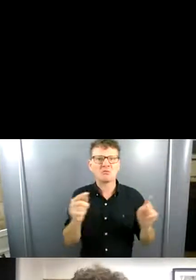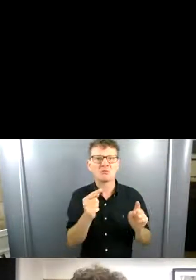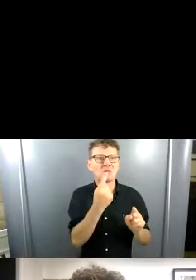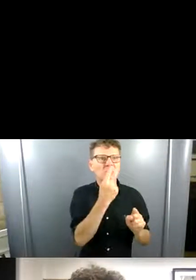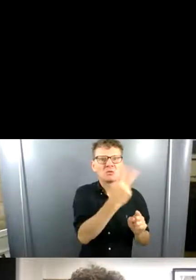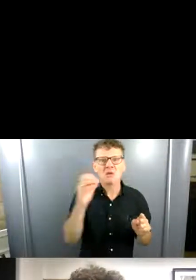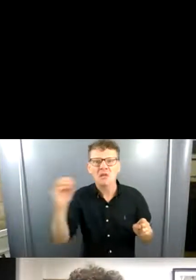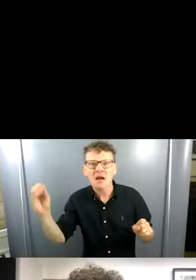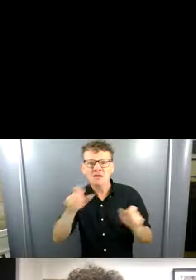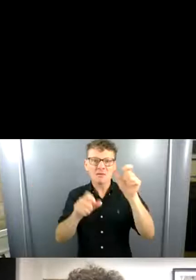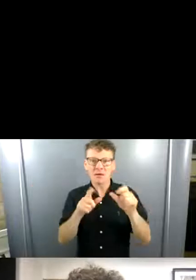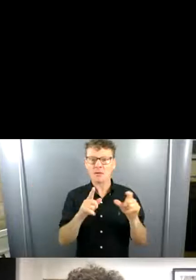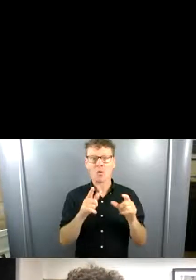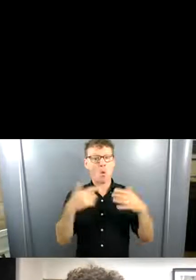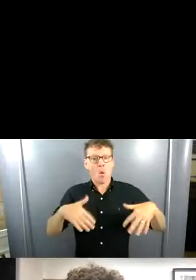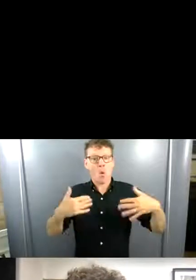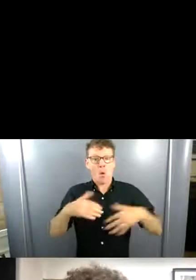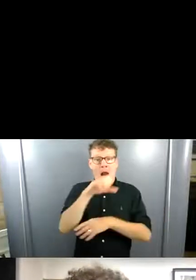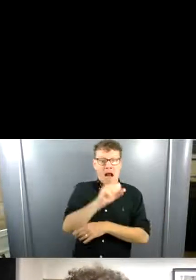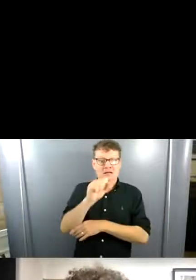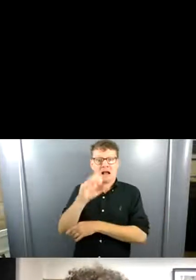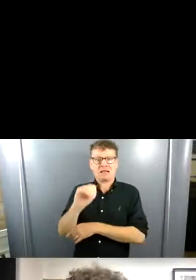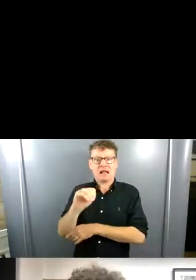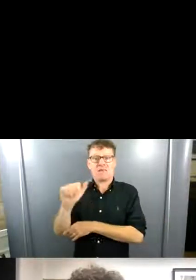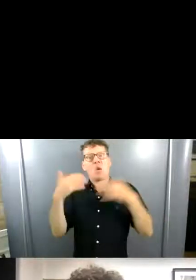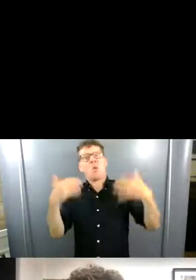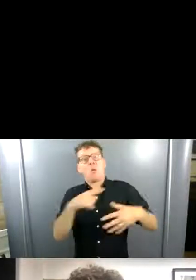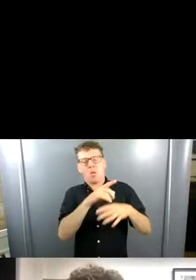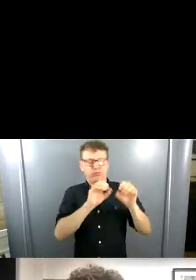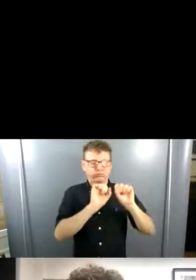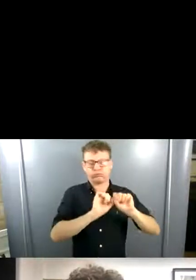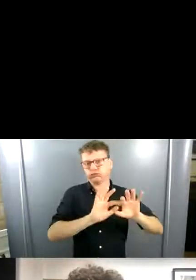for small-scale multilingualism and we think that the kind of small-scale multilingualism that still